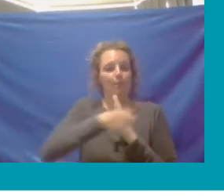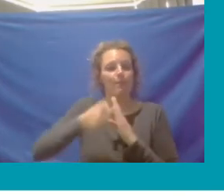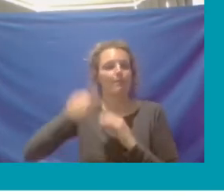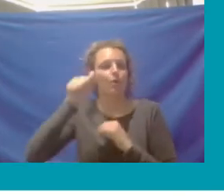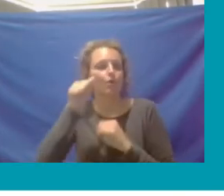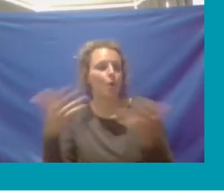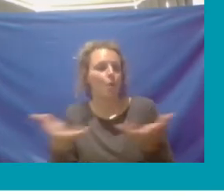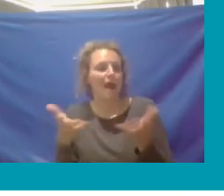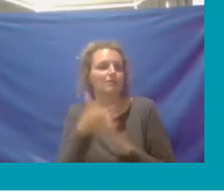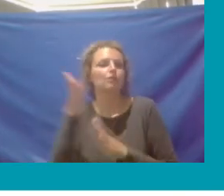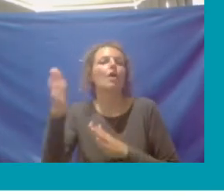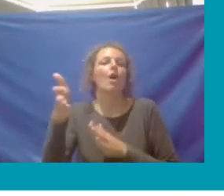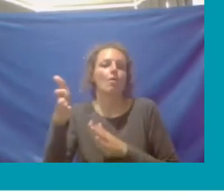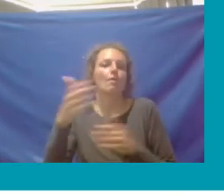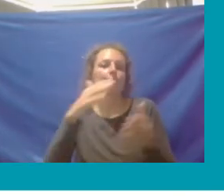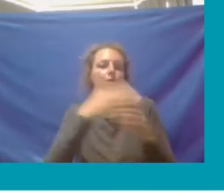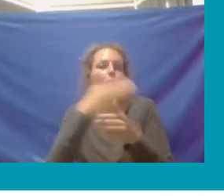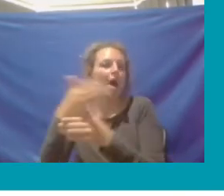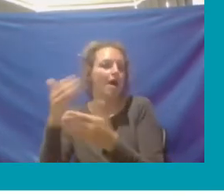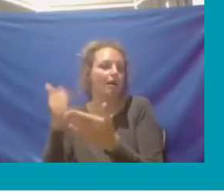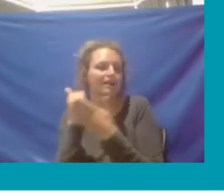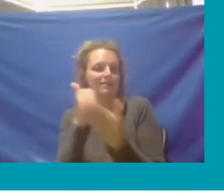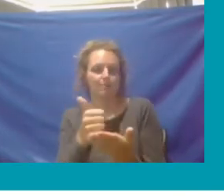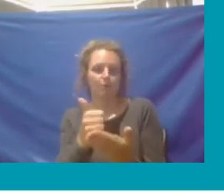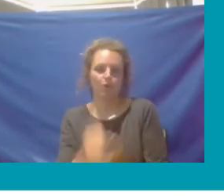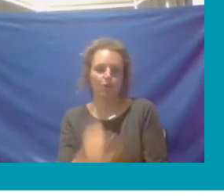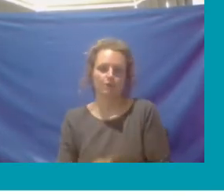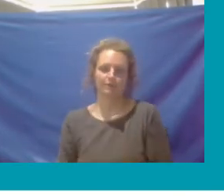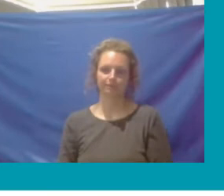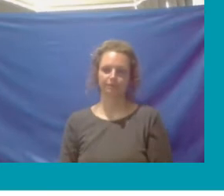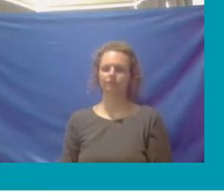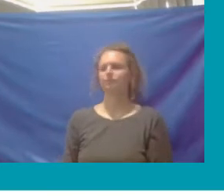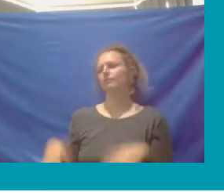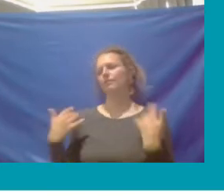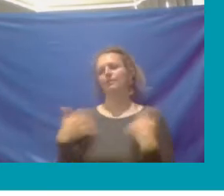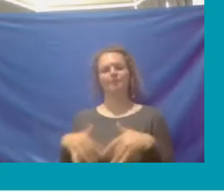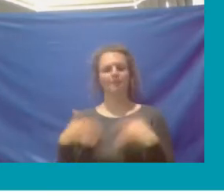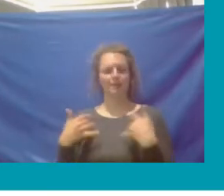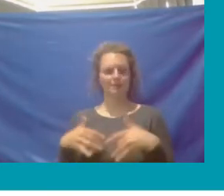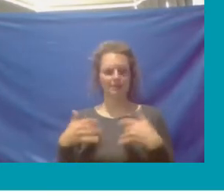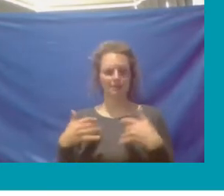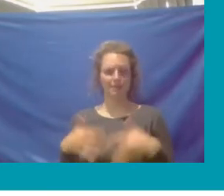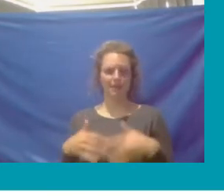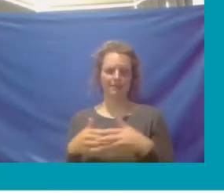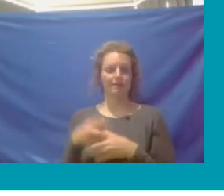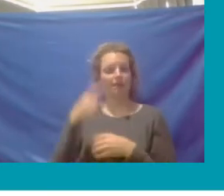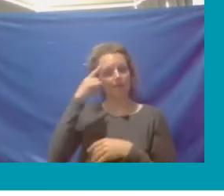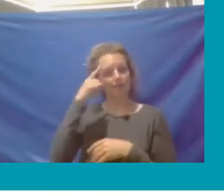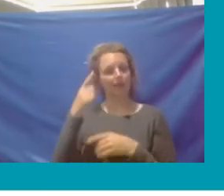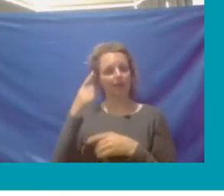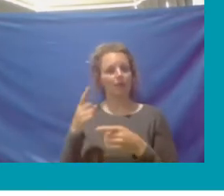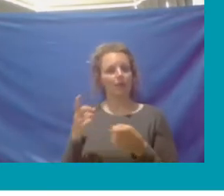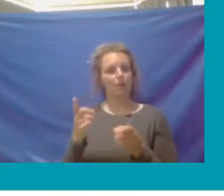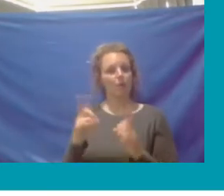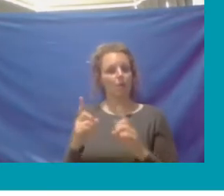And, it's amazing thing. I think what's happening is is great. I'm completely behind it. As I said at the top,